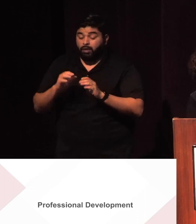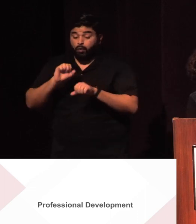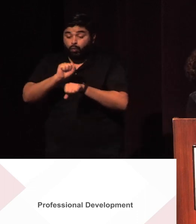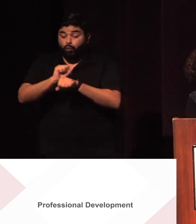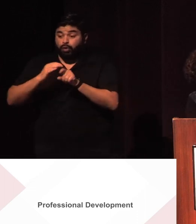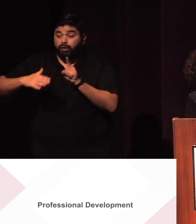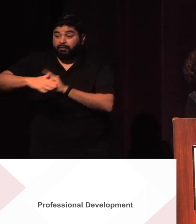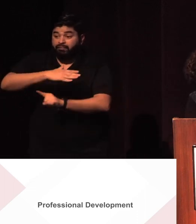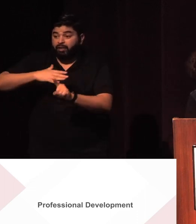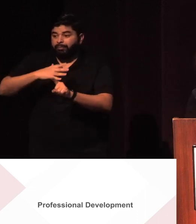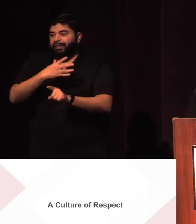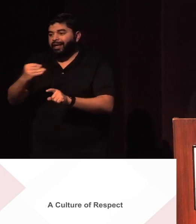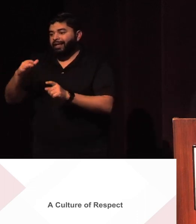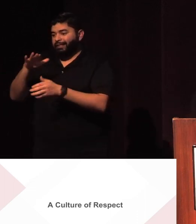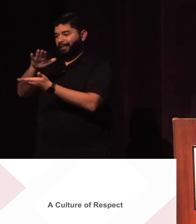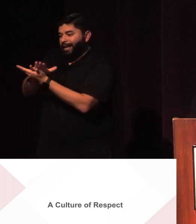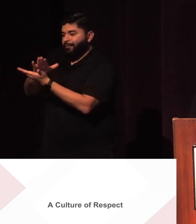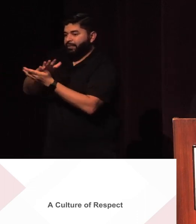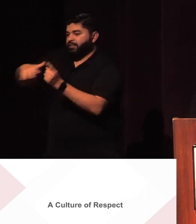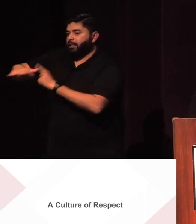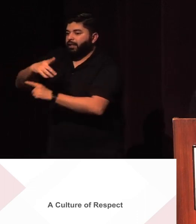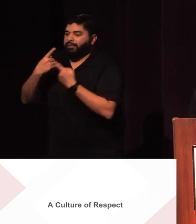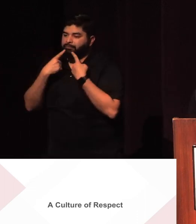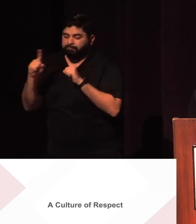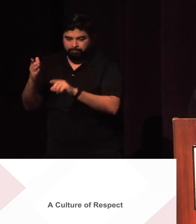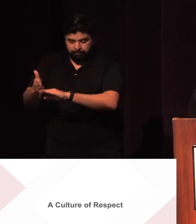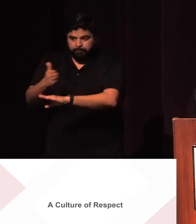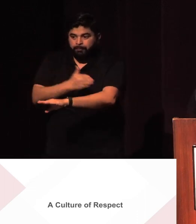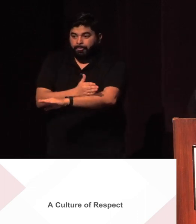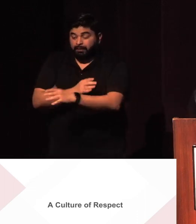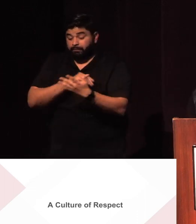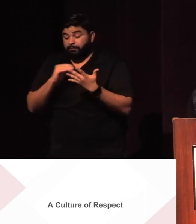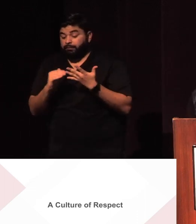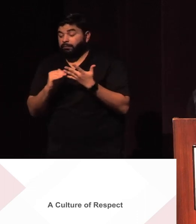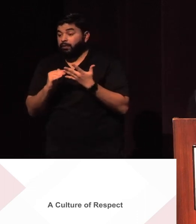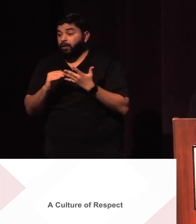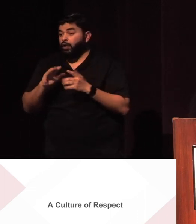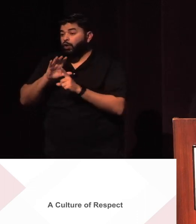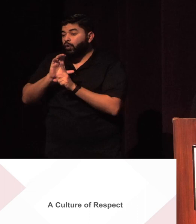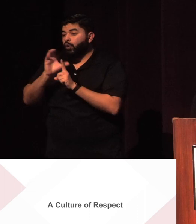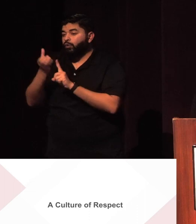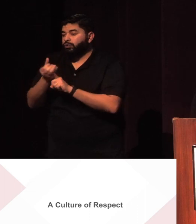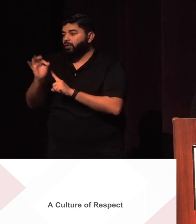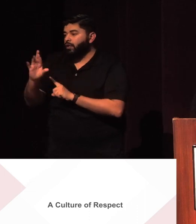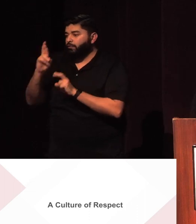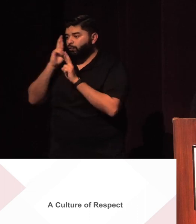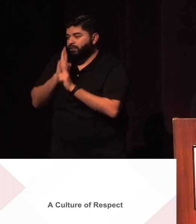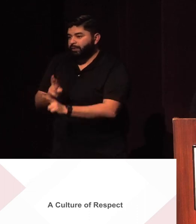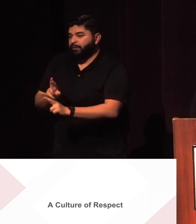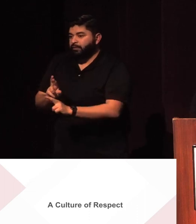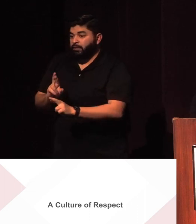and more effective workplace and an improved campus climate. A